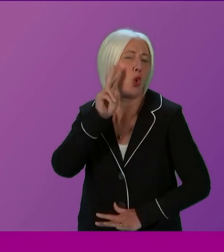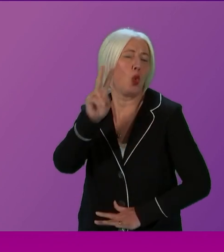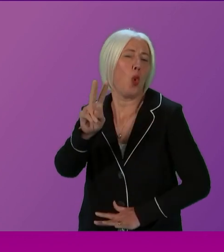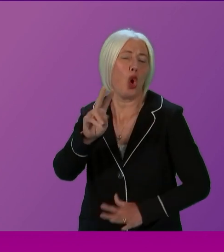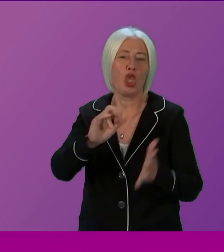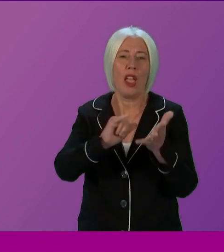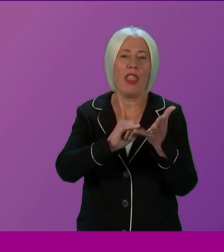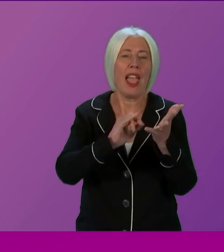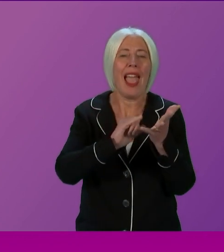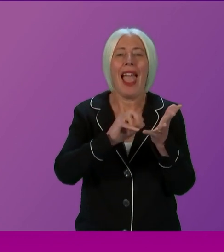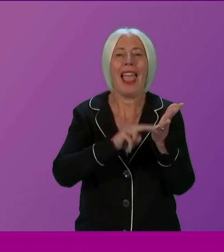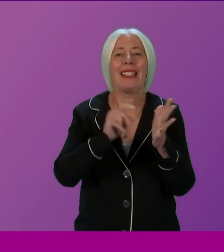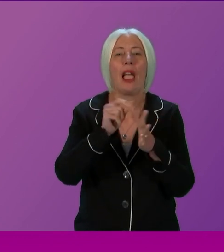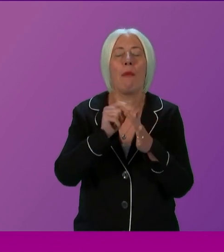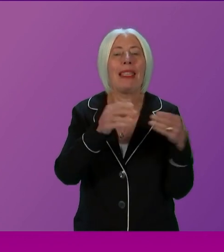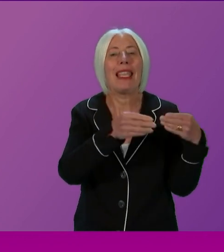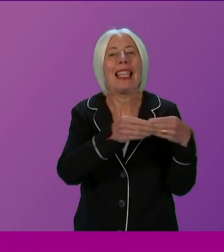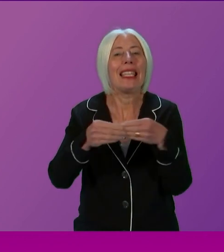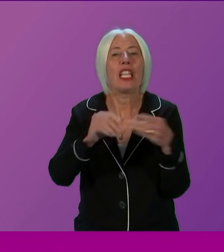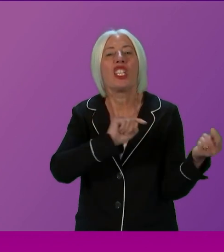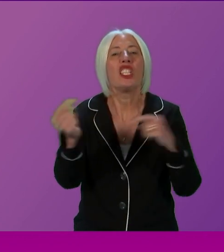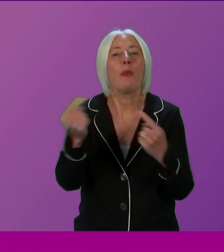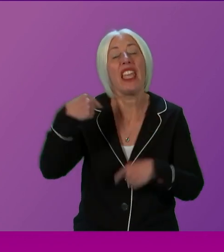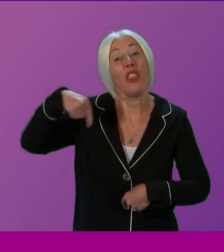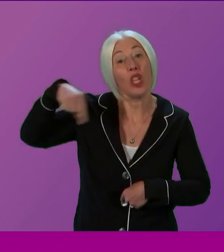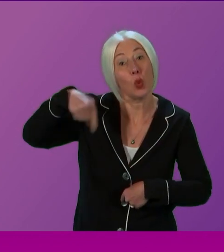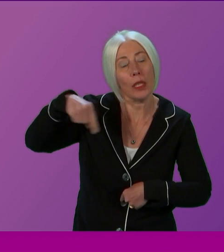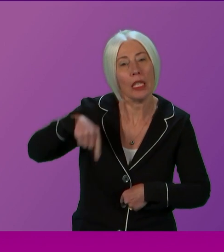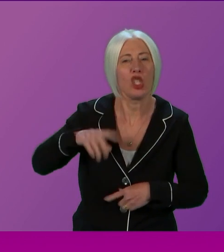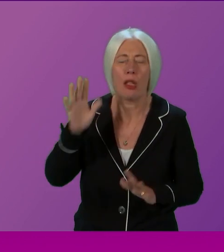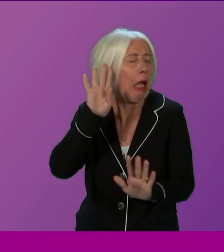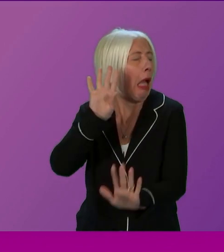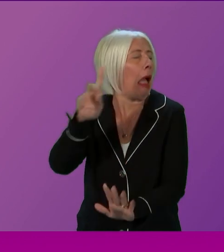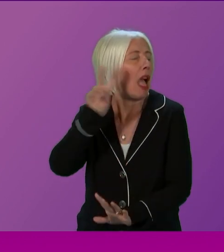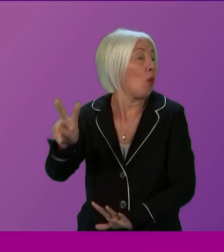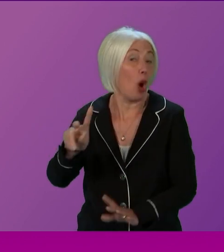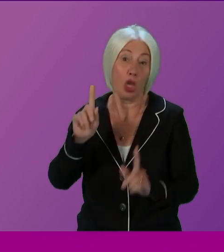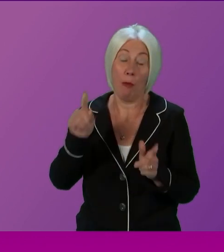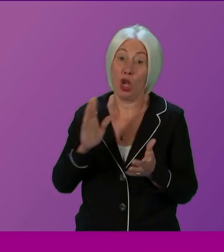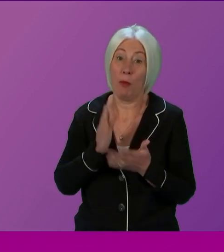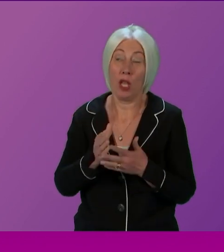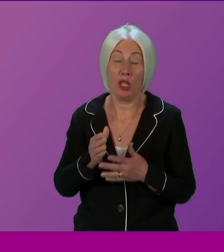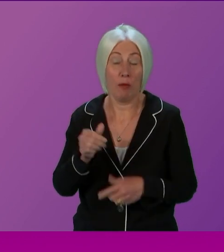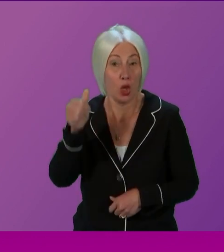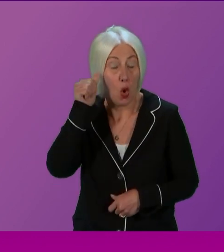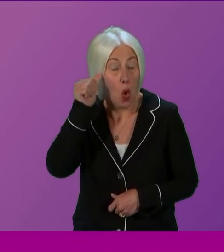debate this week, but her ears must have been burning as the candidates torched her record